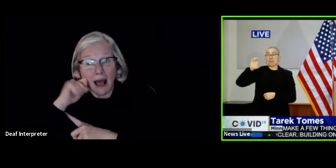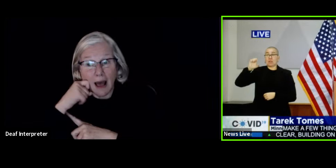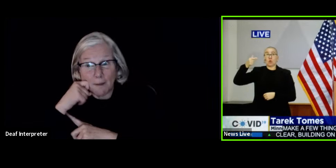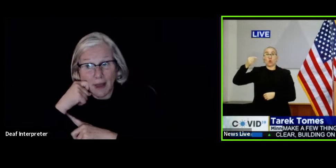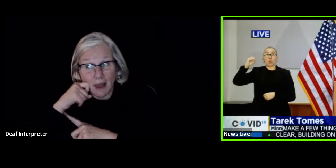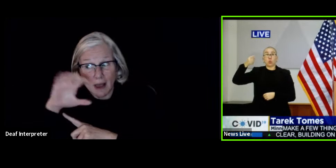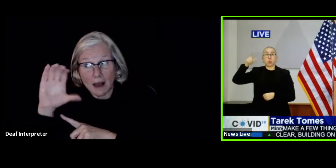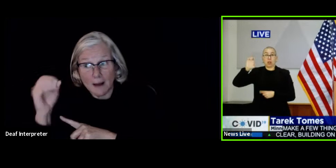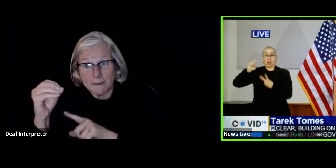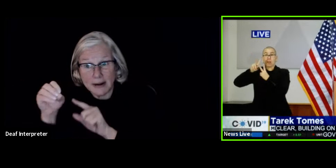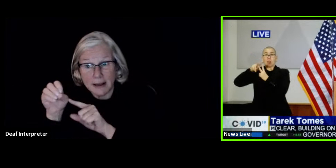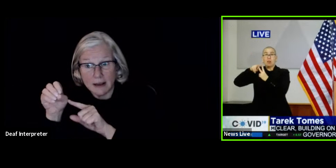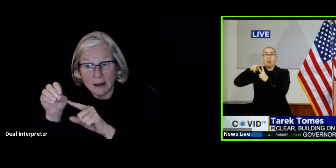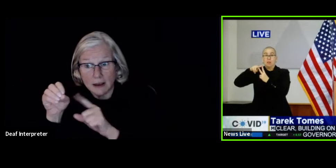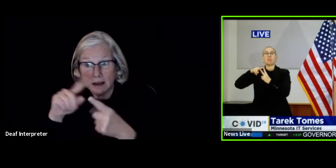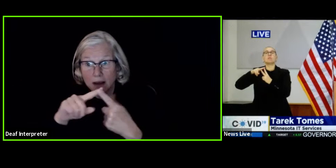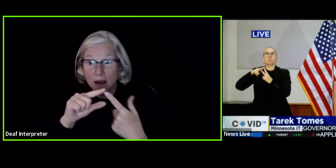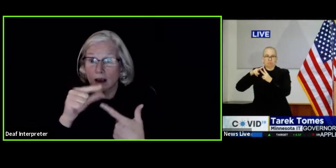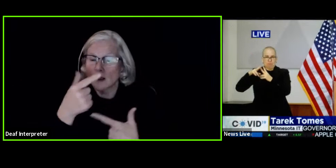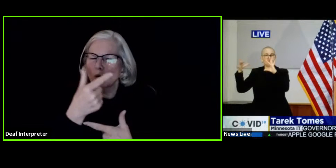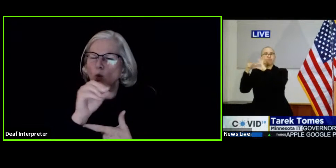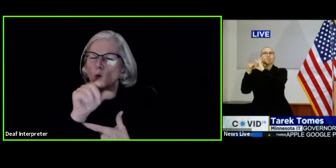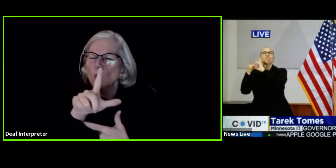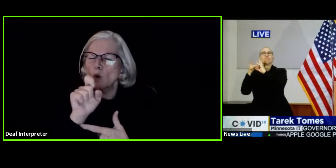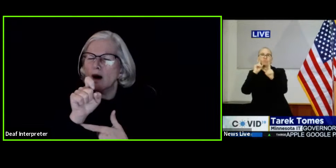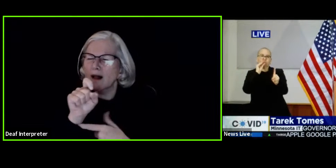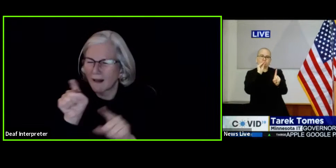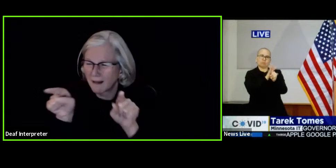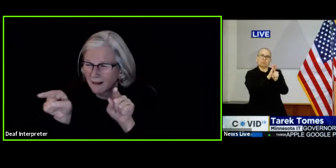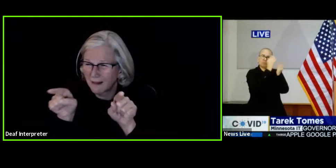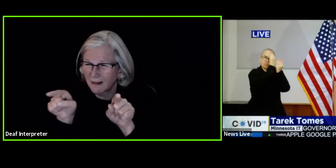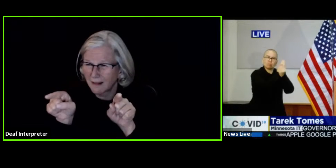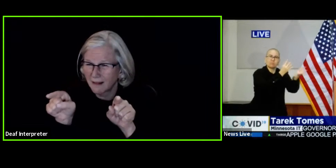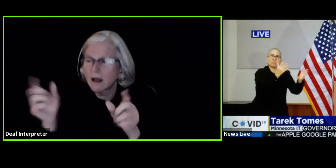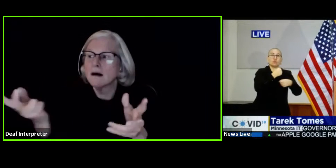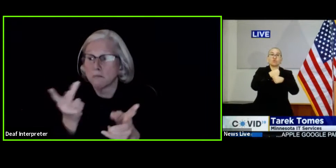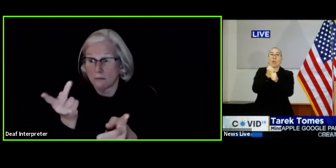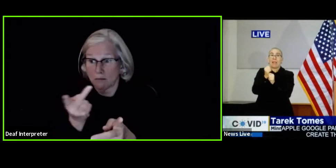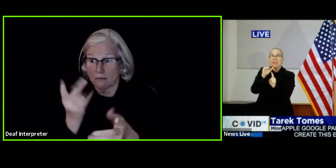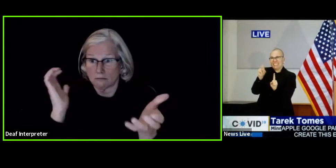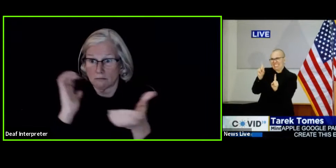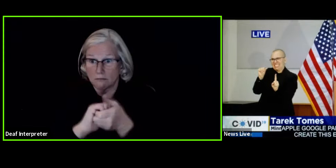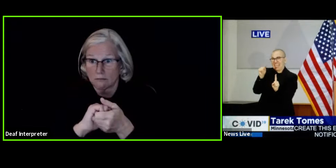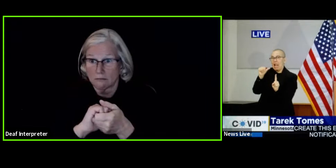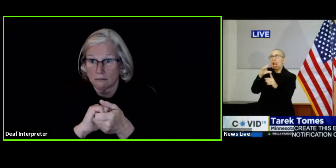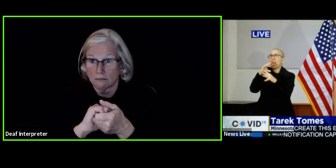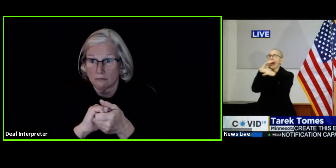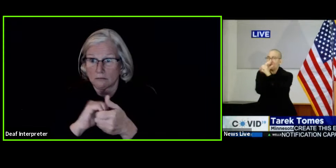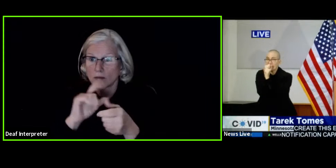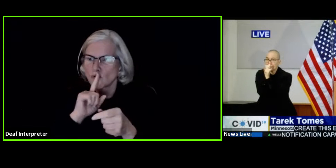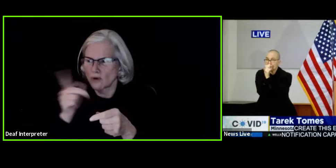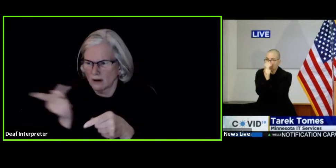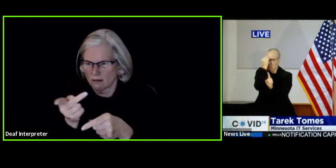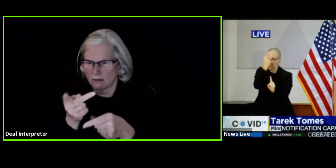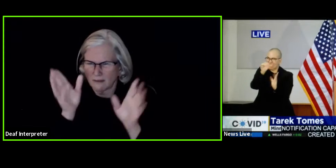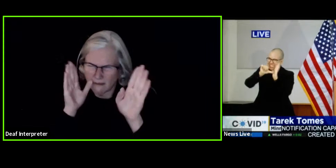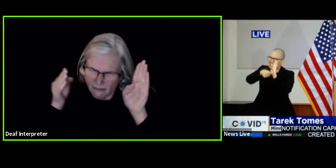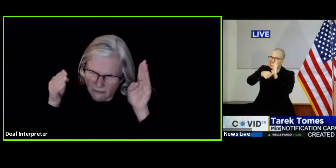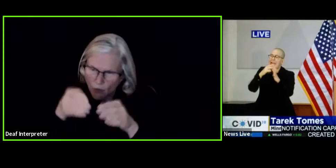NOTIFICATION CAPABILITY WAS CREATED WITH DATA PRIVACY AT ITS FOUNDATION. THE APP ITSELF IS COMPLETELY 100% OPT-IN.